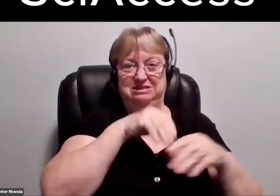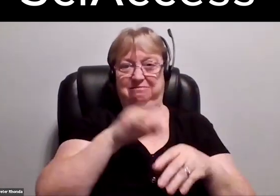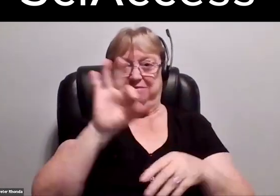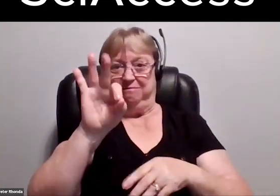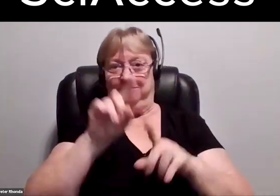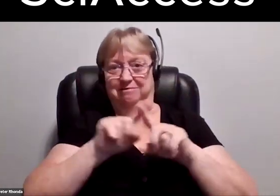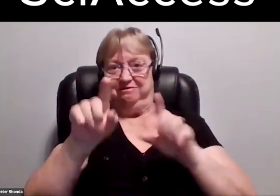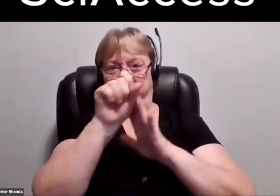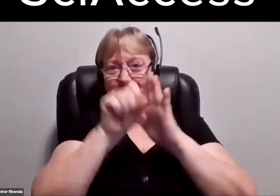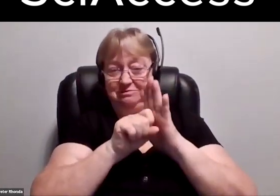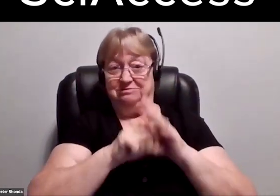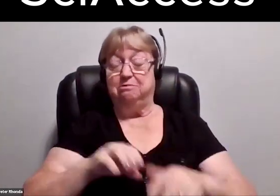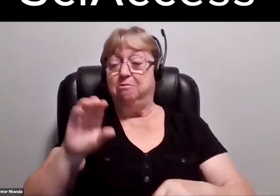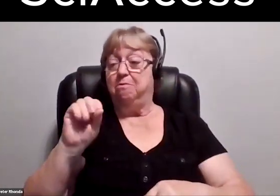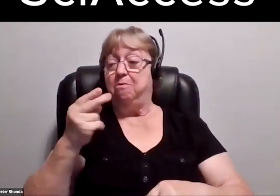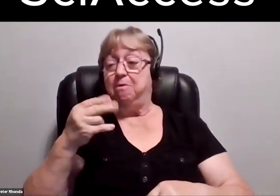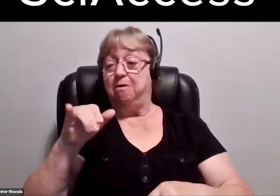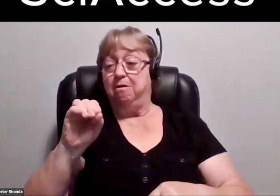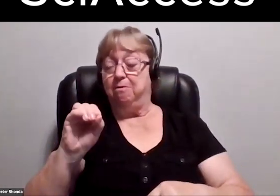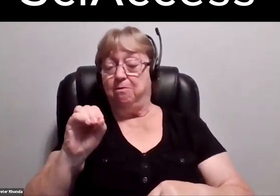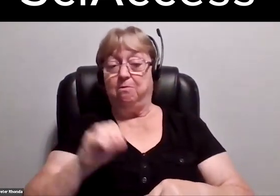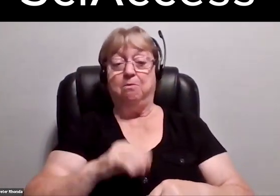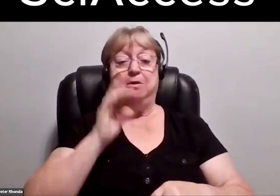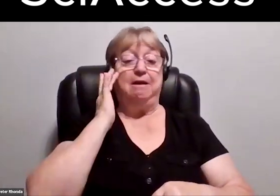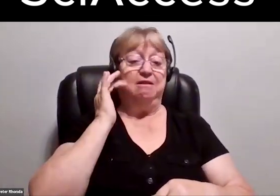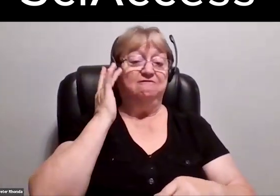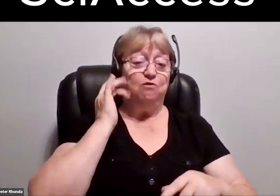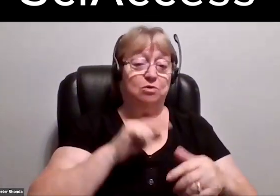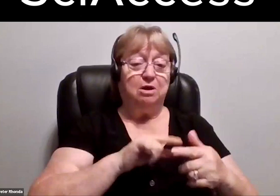including Ohio, California, Kentucky,